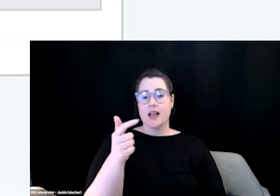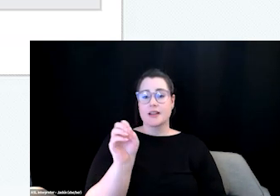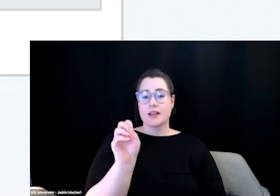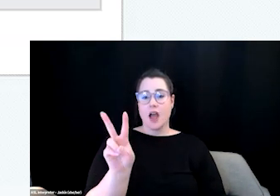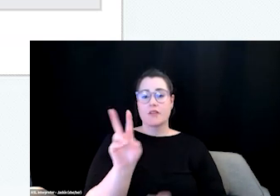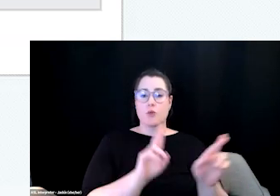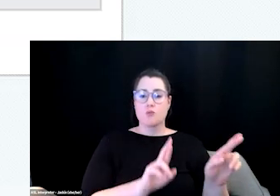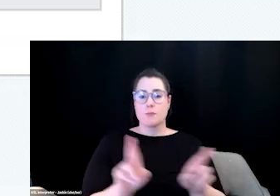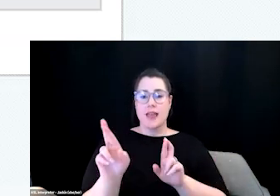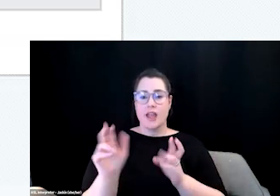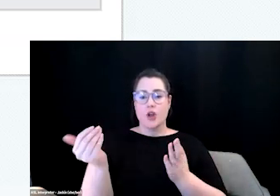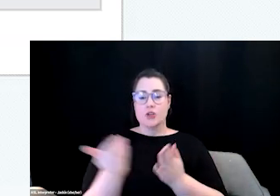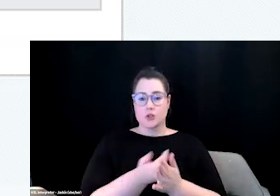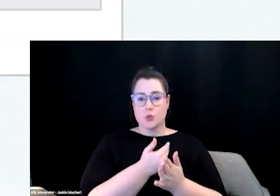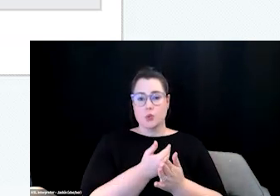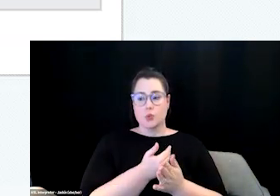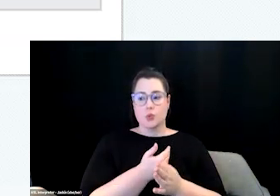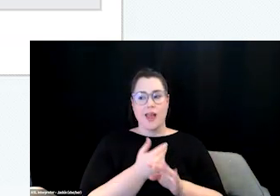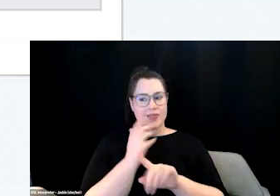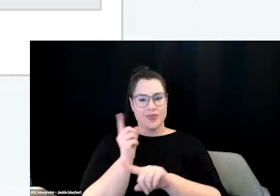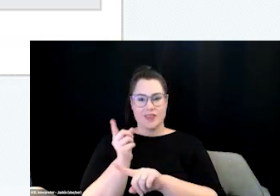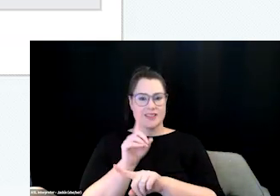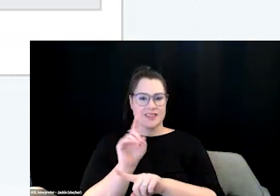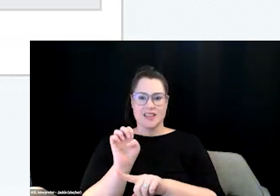This is on demo, so I know I'm not creating real production data.